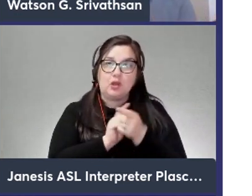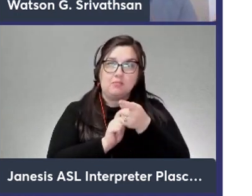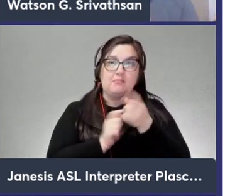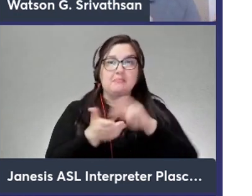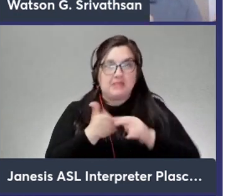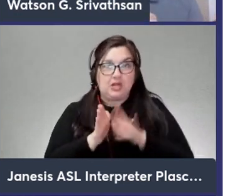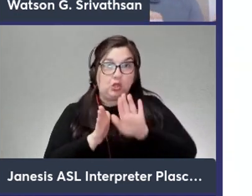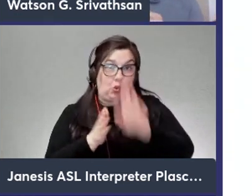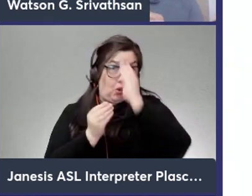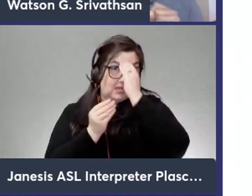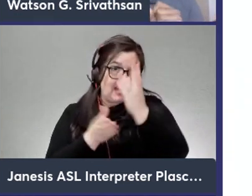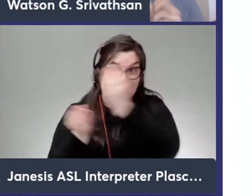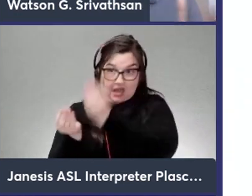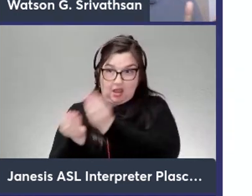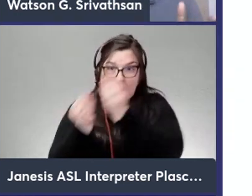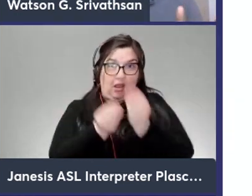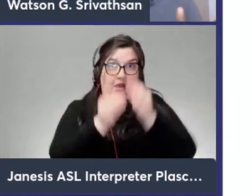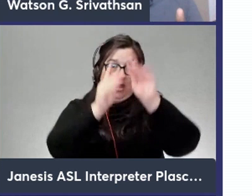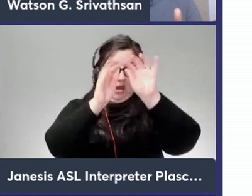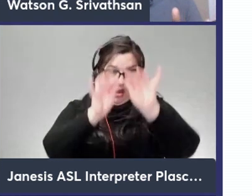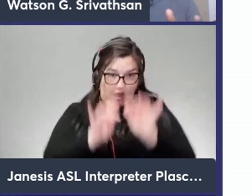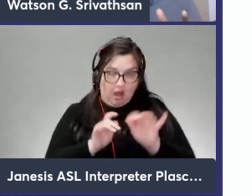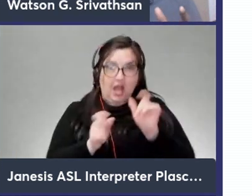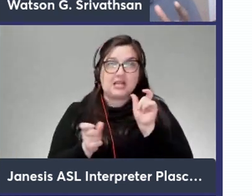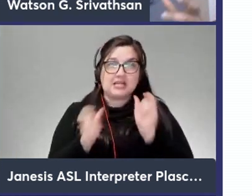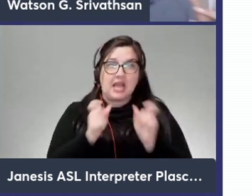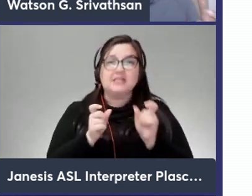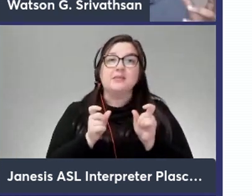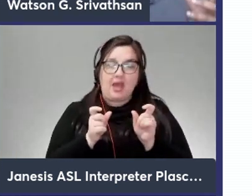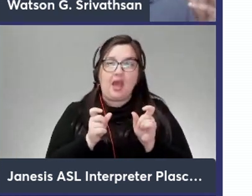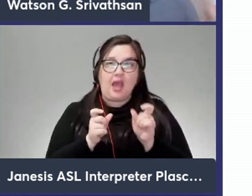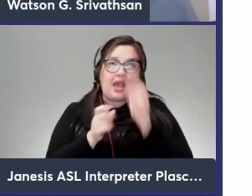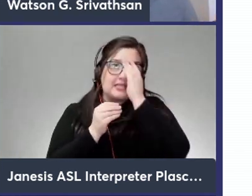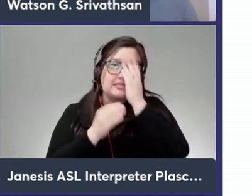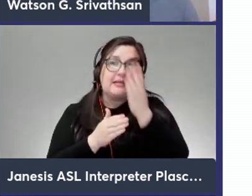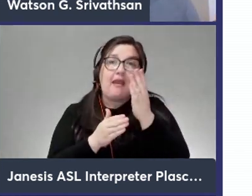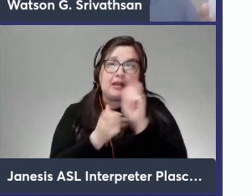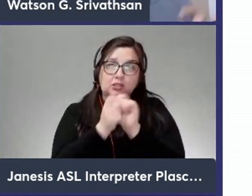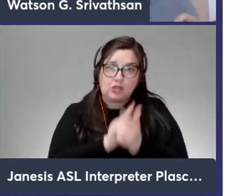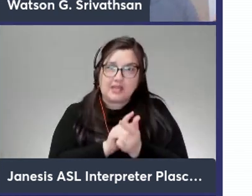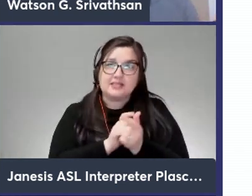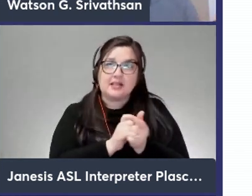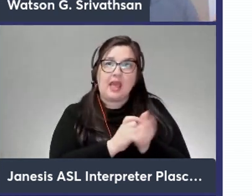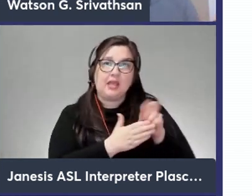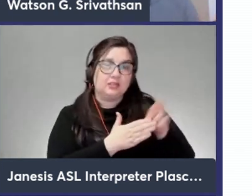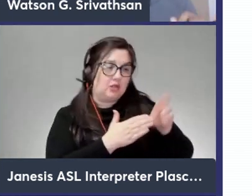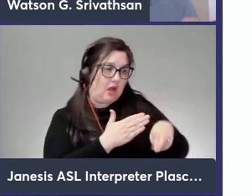and then get the customized translated output, the cost is $60 per million characters.